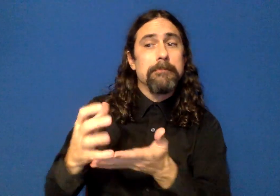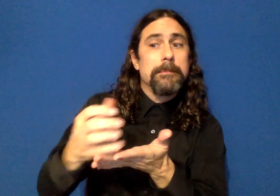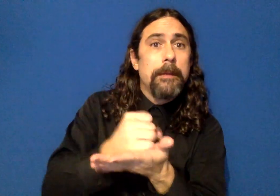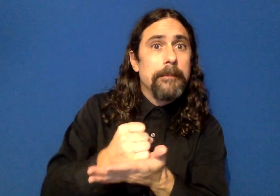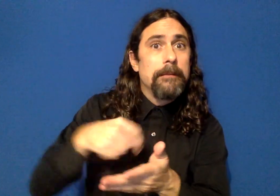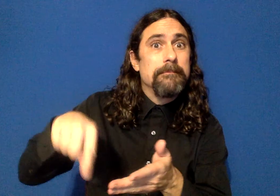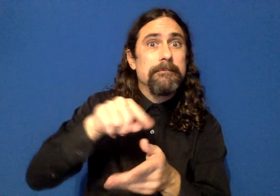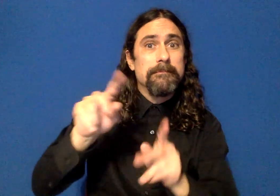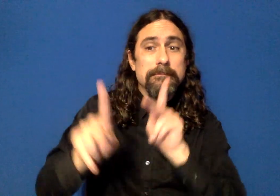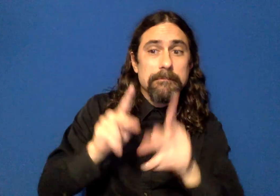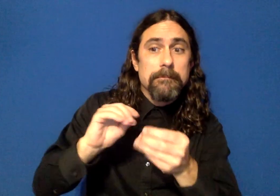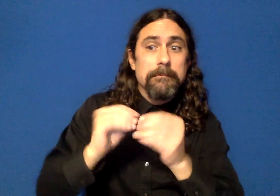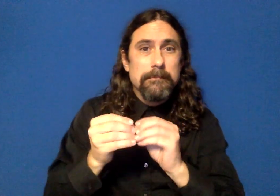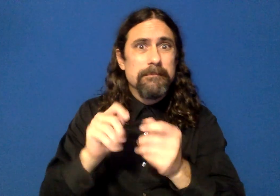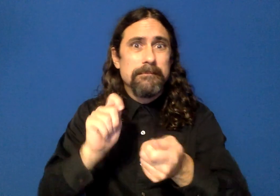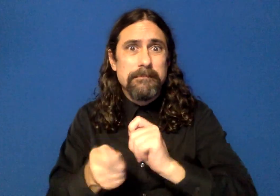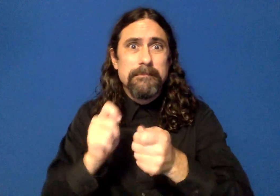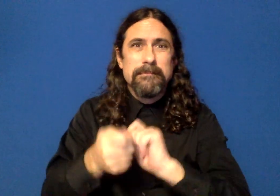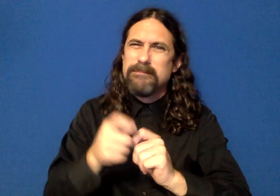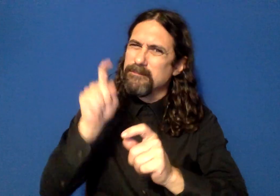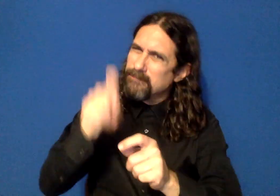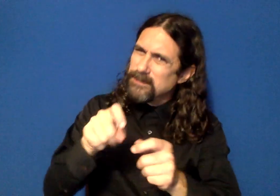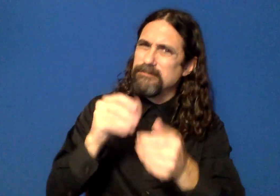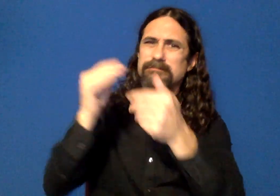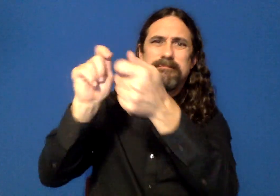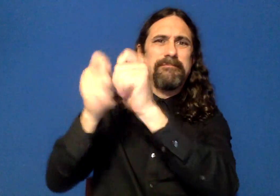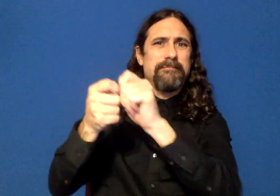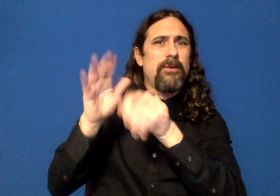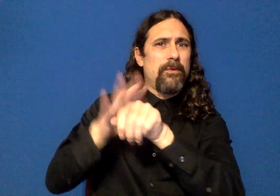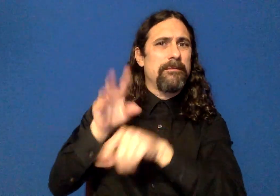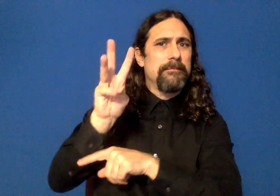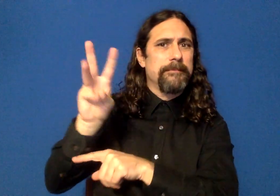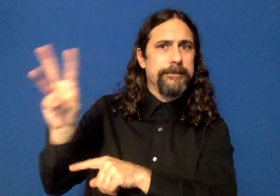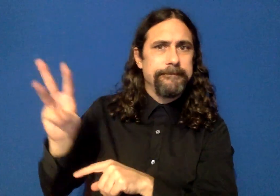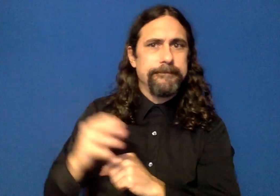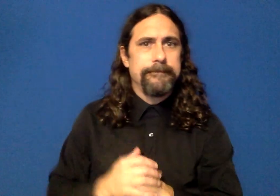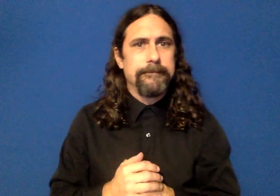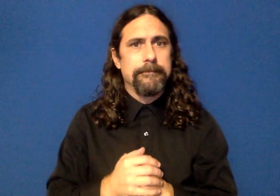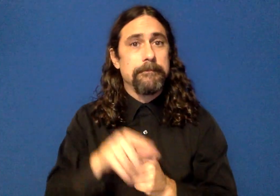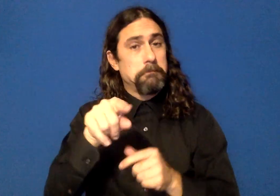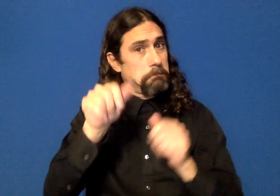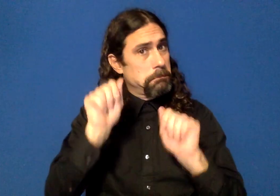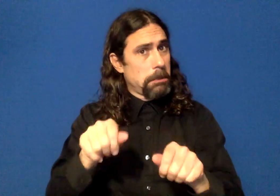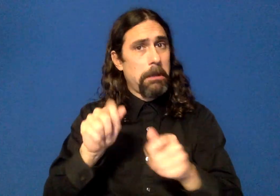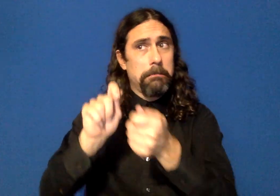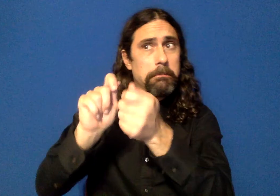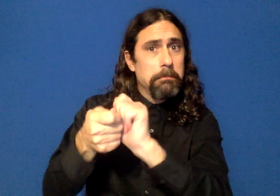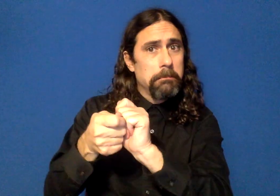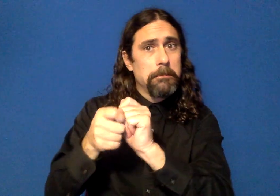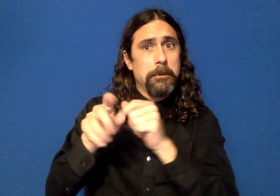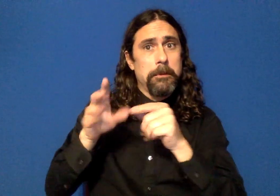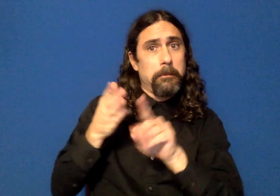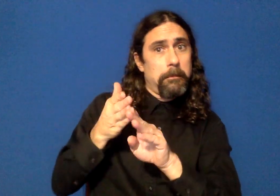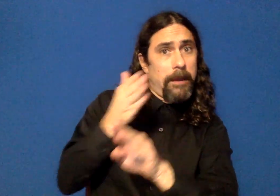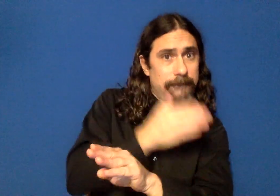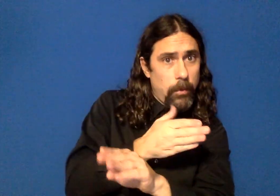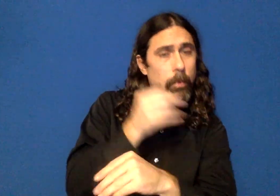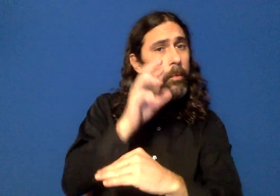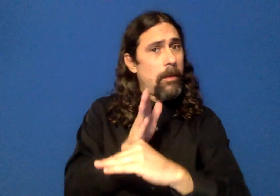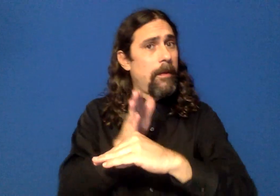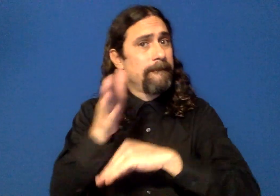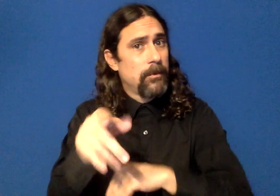members or their incomes change. This can be done before or after you apply to any development.